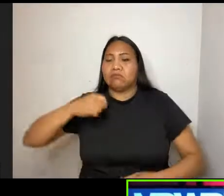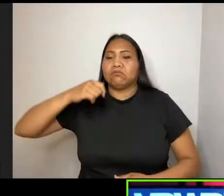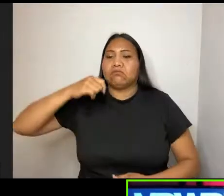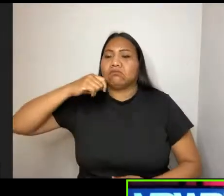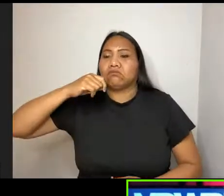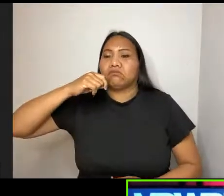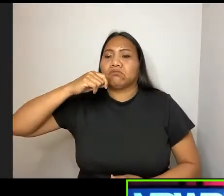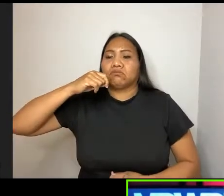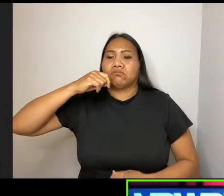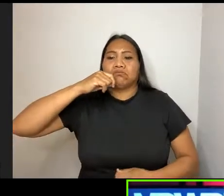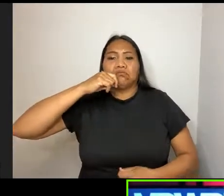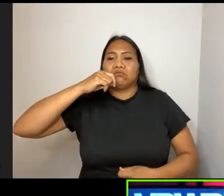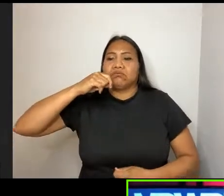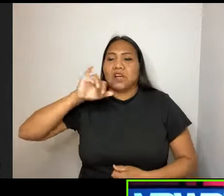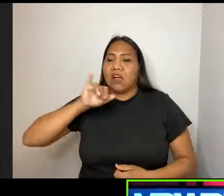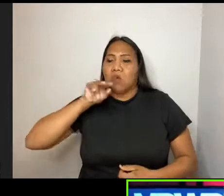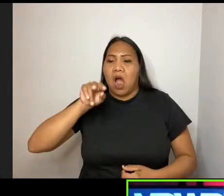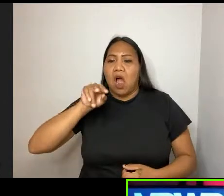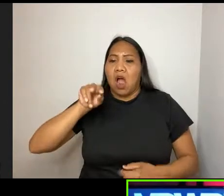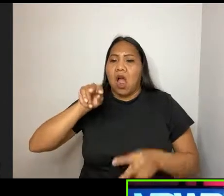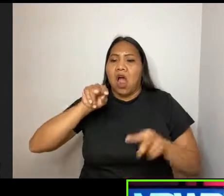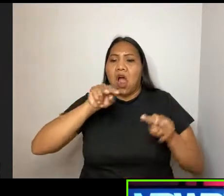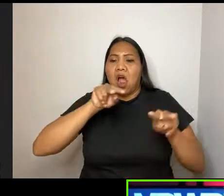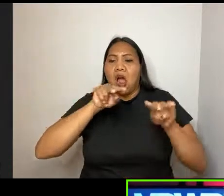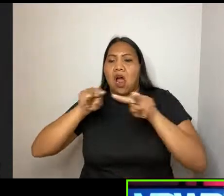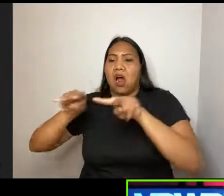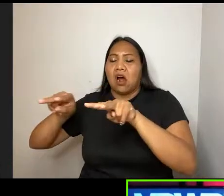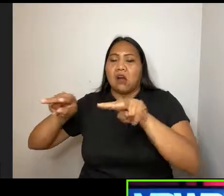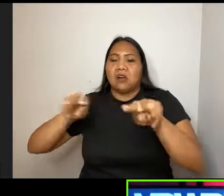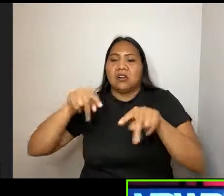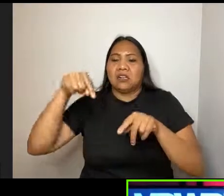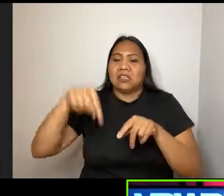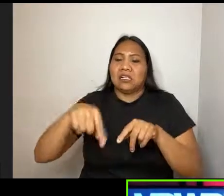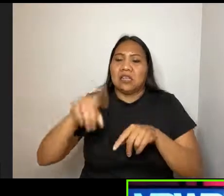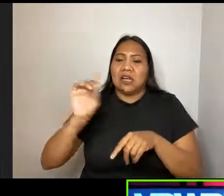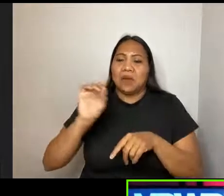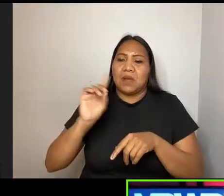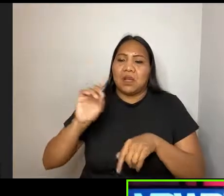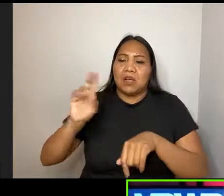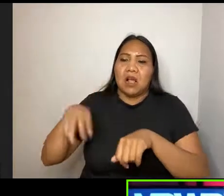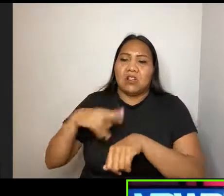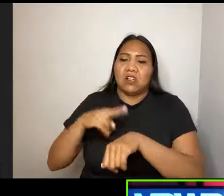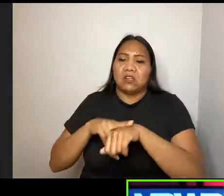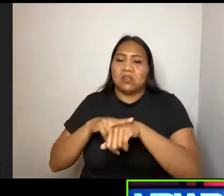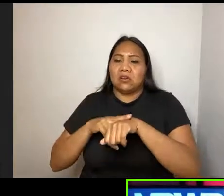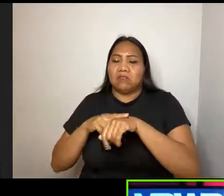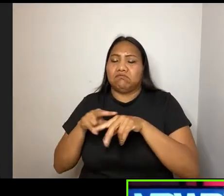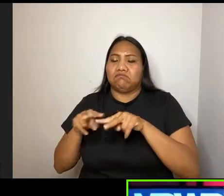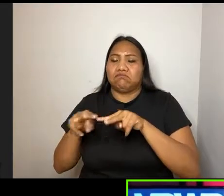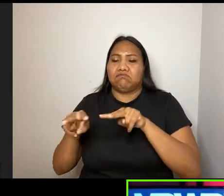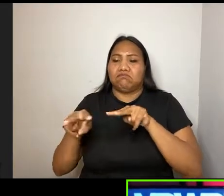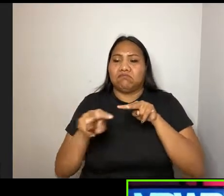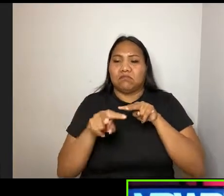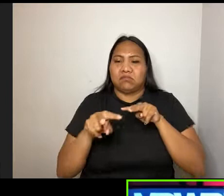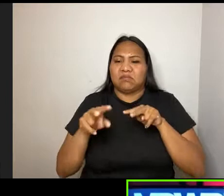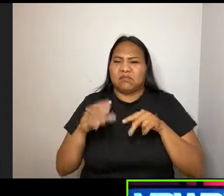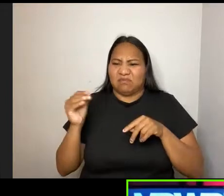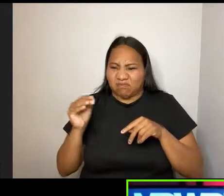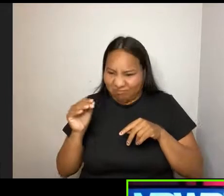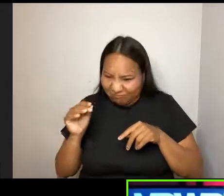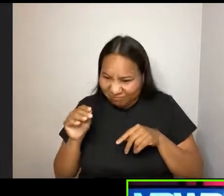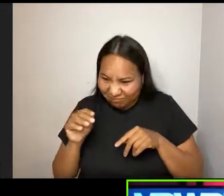and to have that circle of he is still like watching over the people today and they are